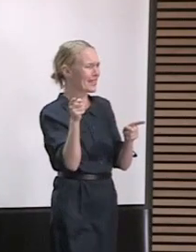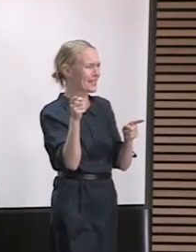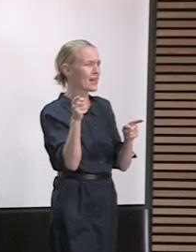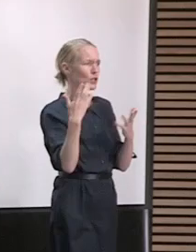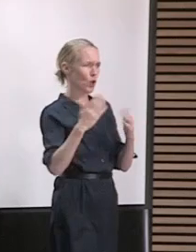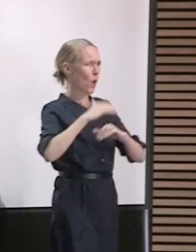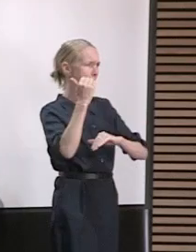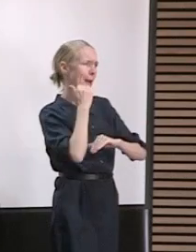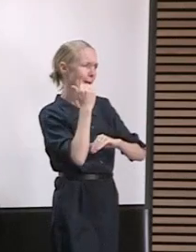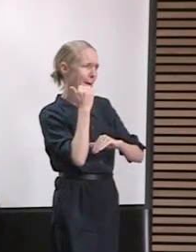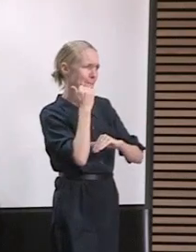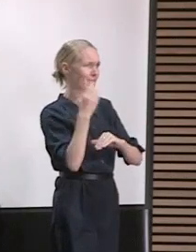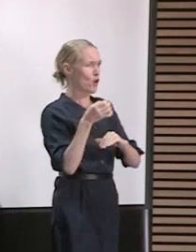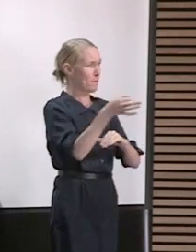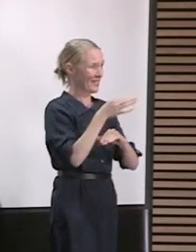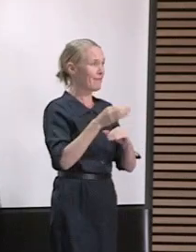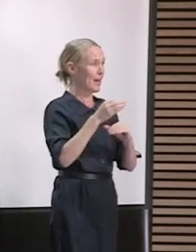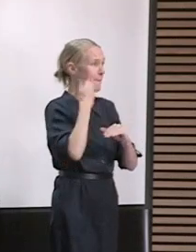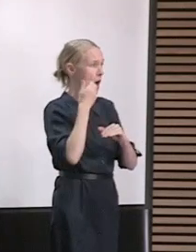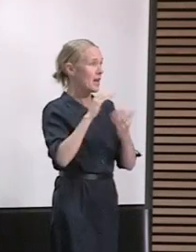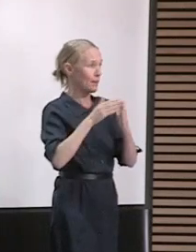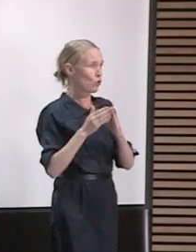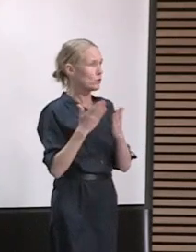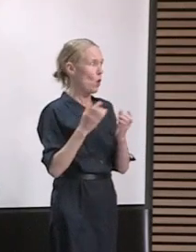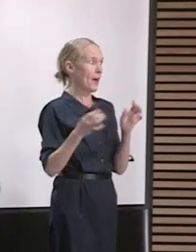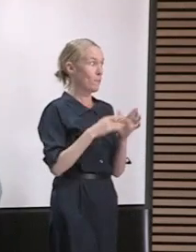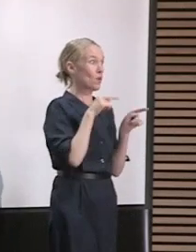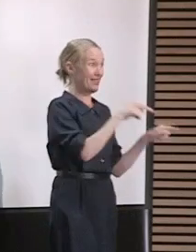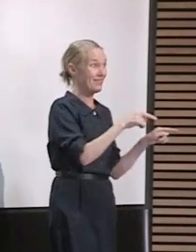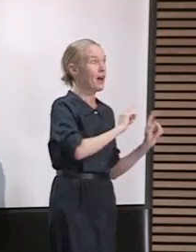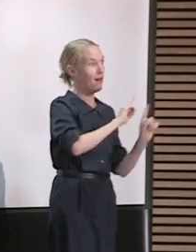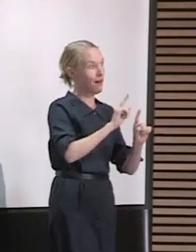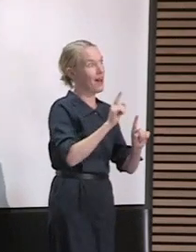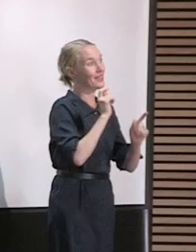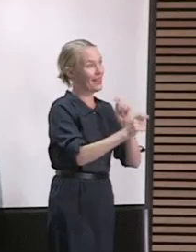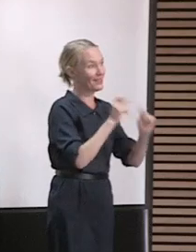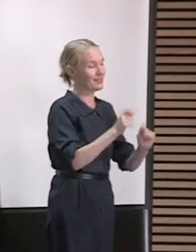are the communities that are more affected than the non-Maori, non-Pacific community.